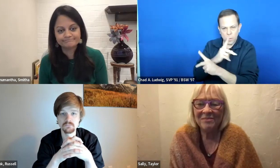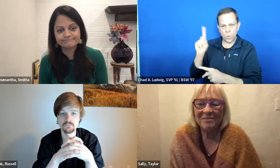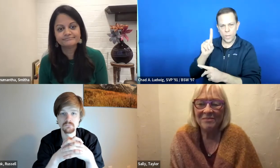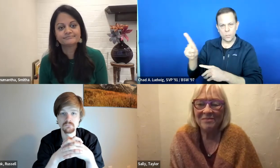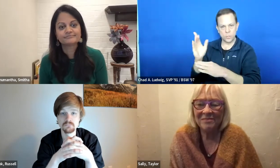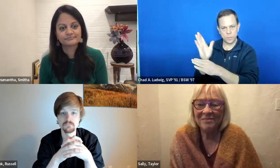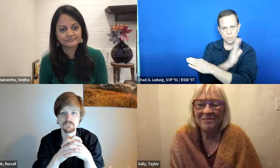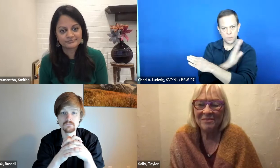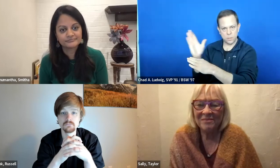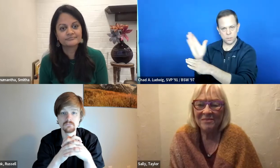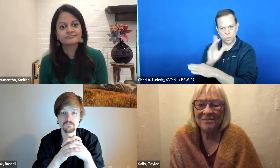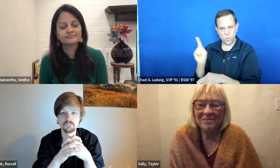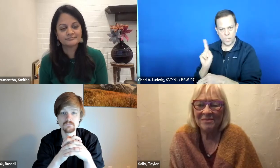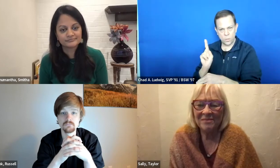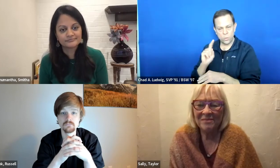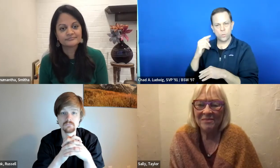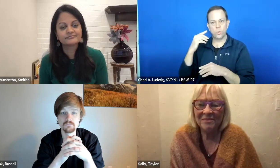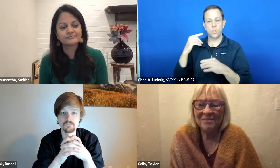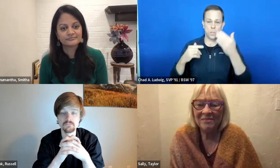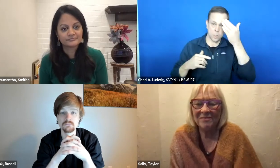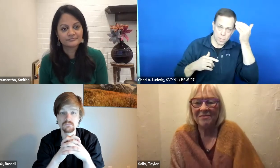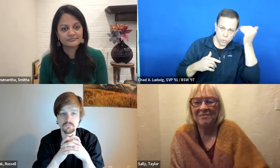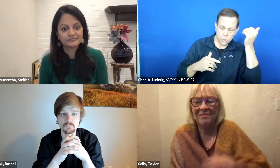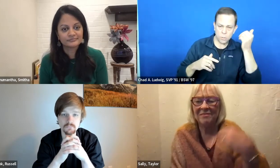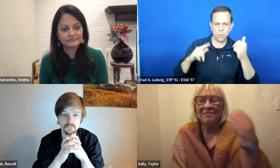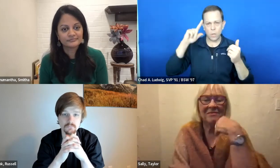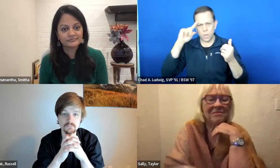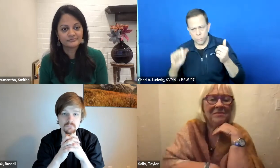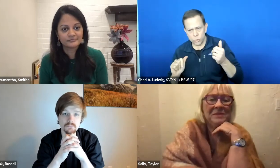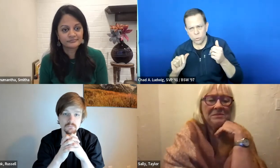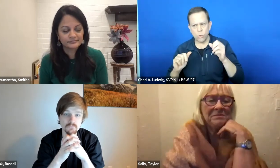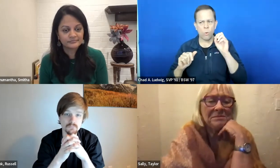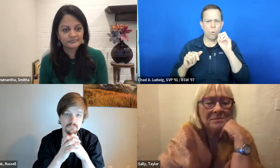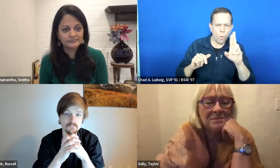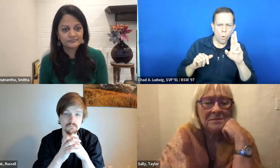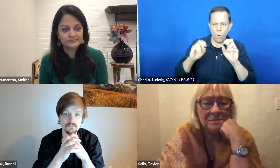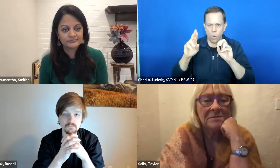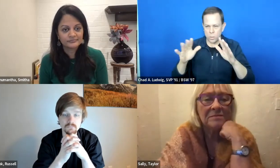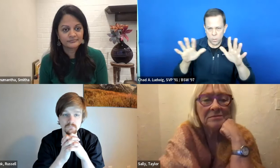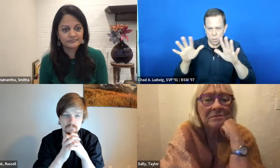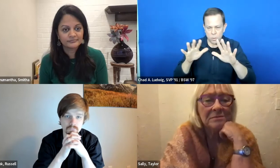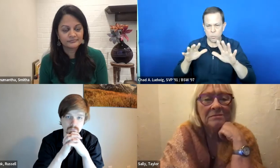to help them actually diagnose where she was on the Alzheimer's or dementia scale. They didn't know which one she had.